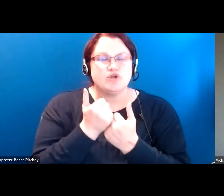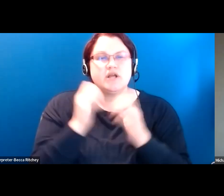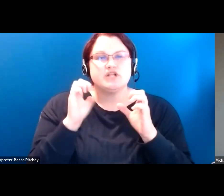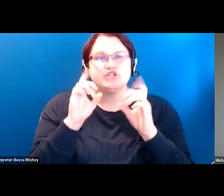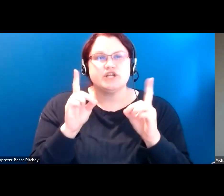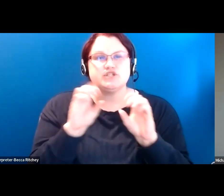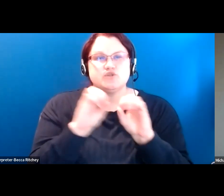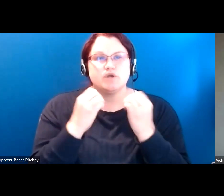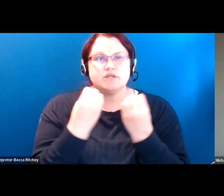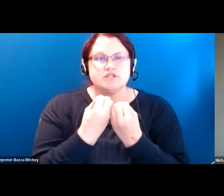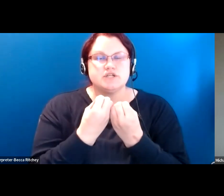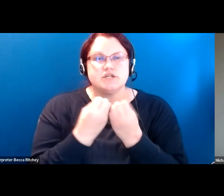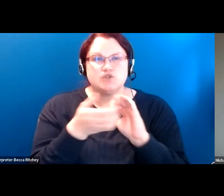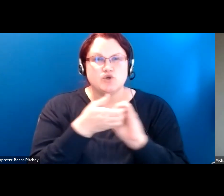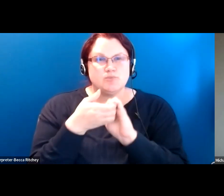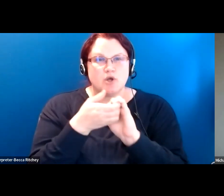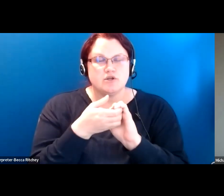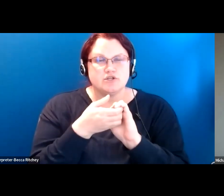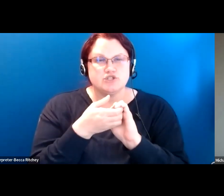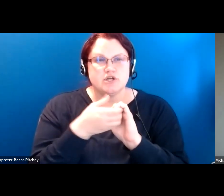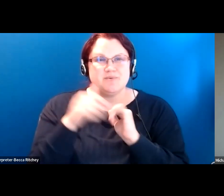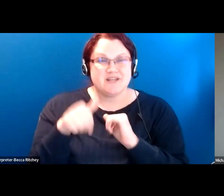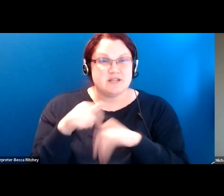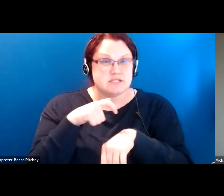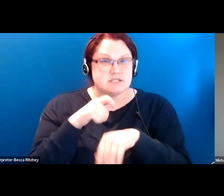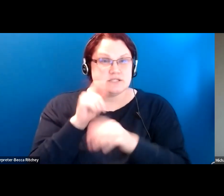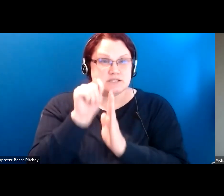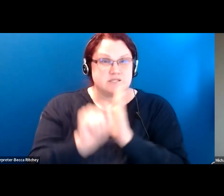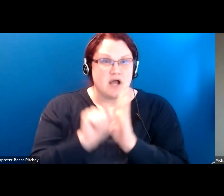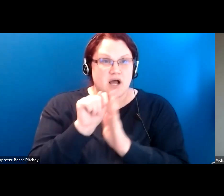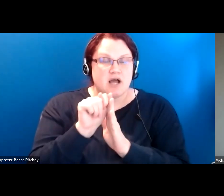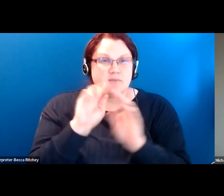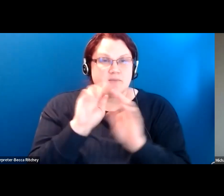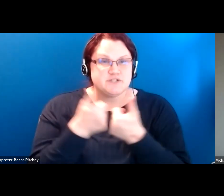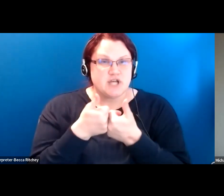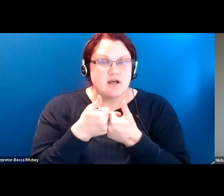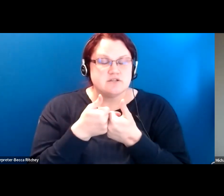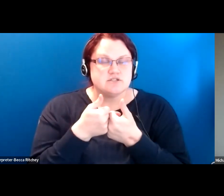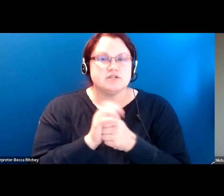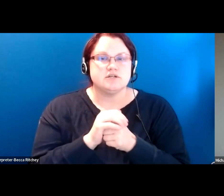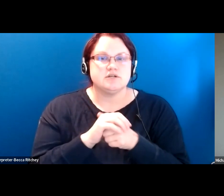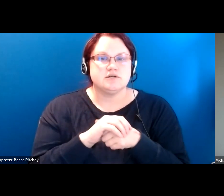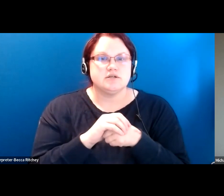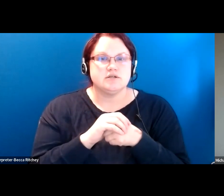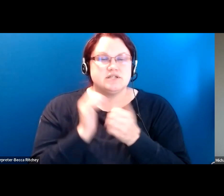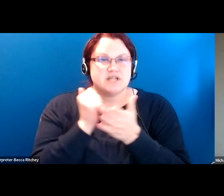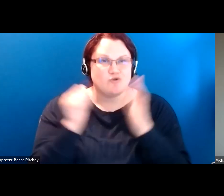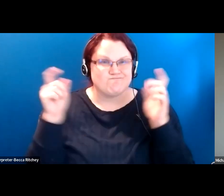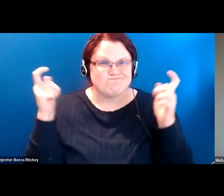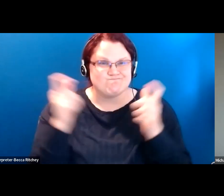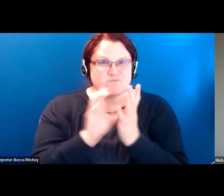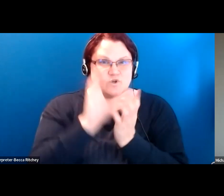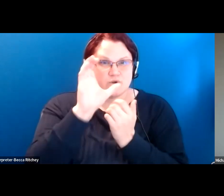whose partnership in this time of challenges to narrow our curriculum and to encourage subject and